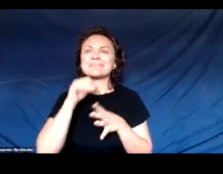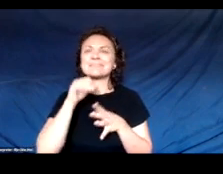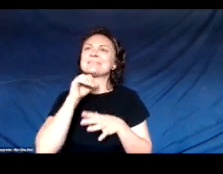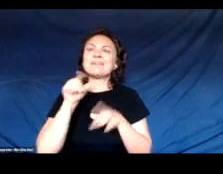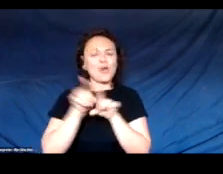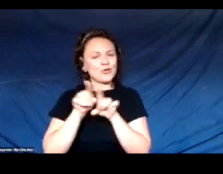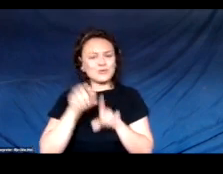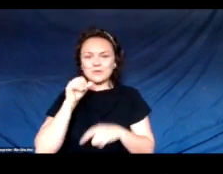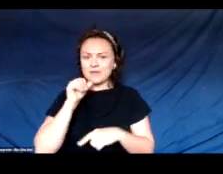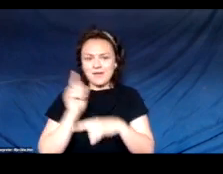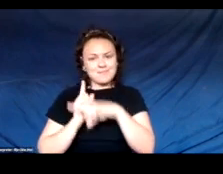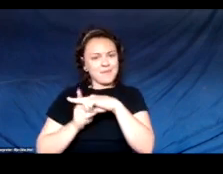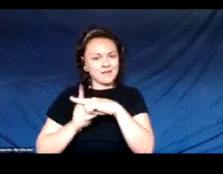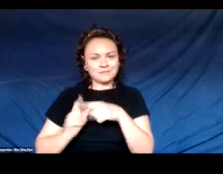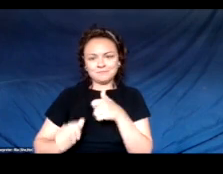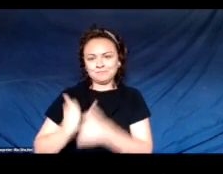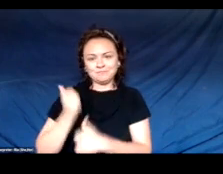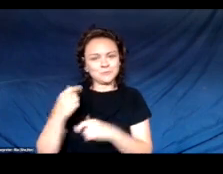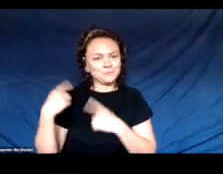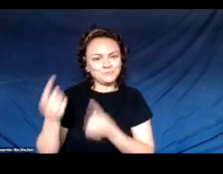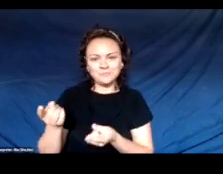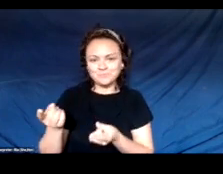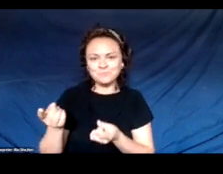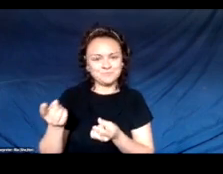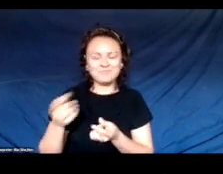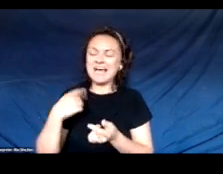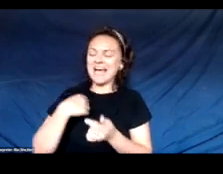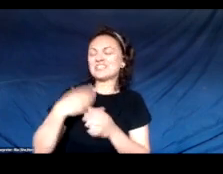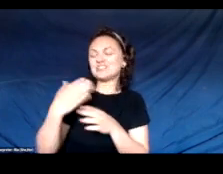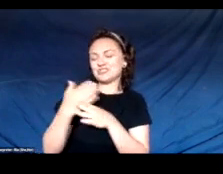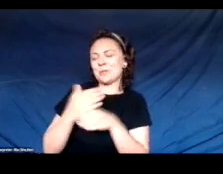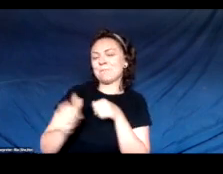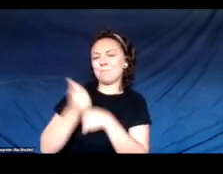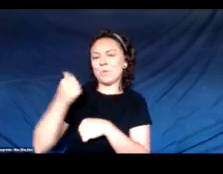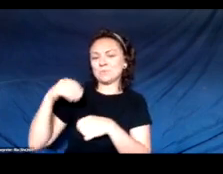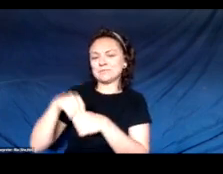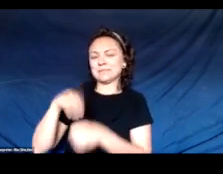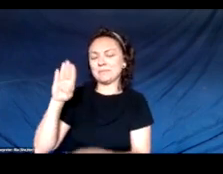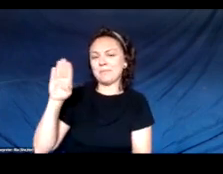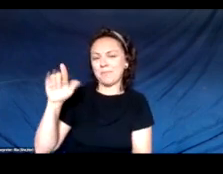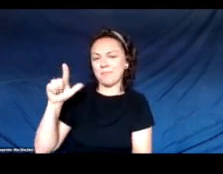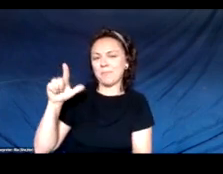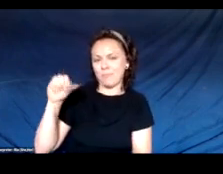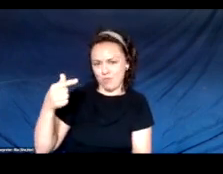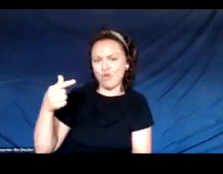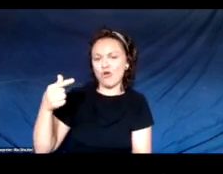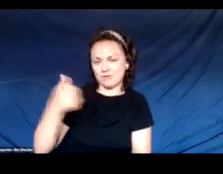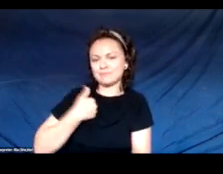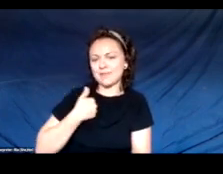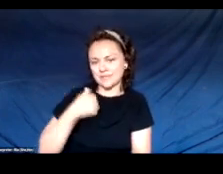I've shared some of those in my blog. I also wonder